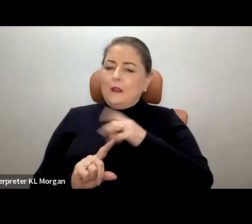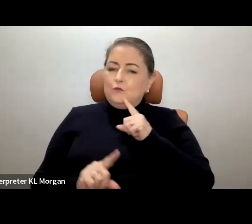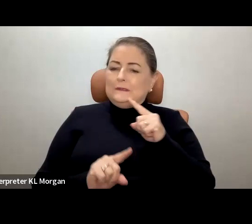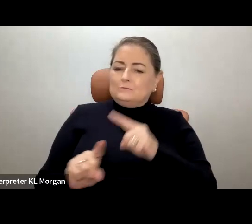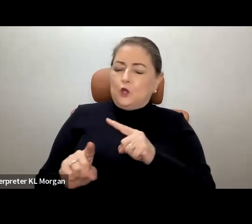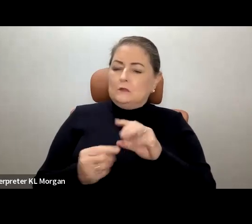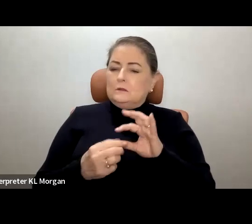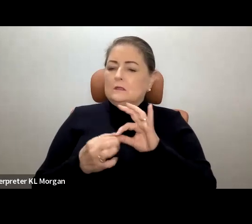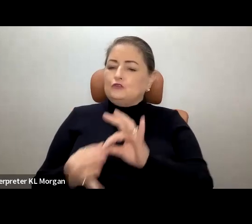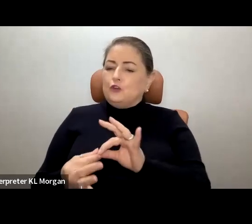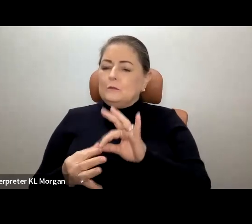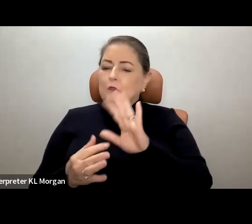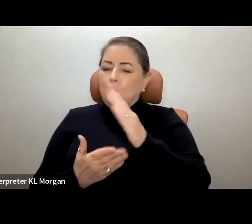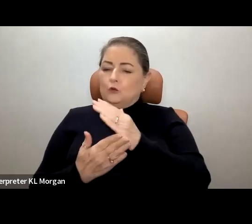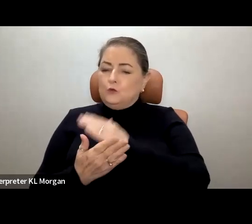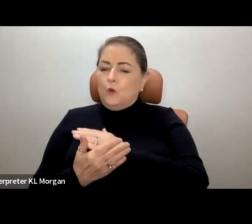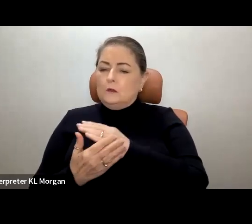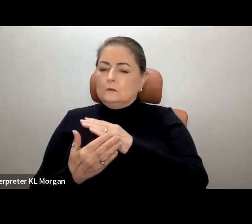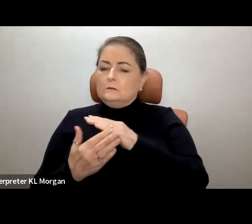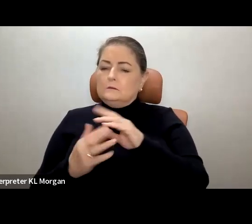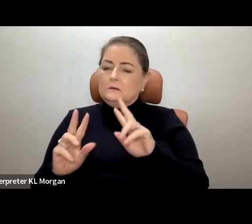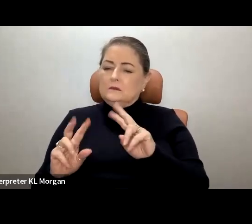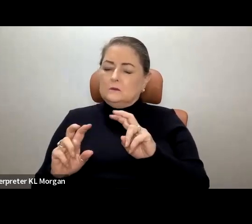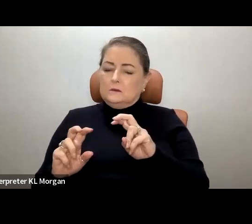of having their course being, quote unquote scored. And it